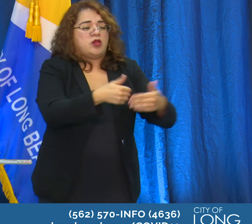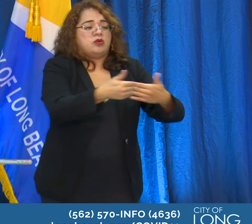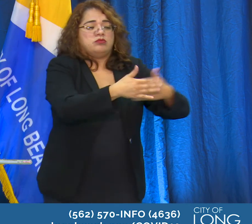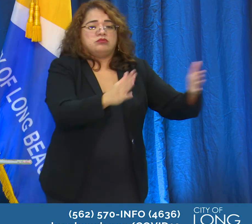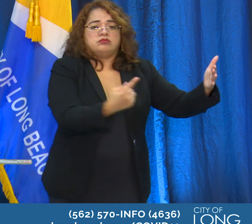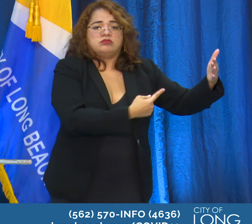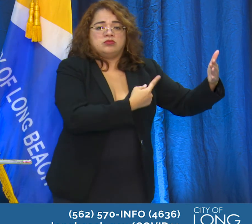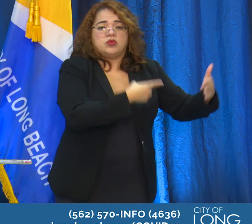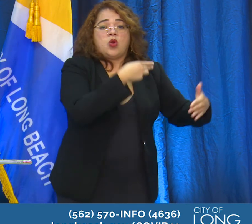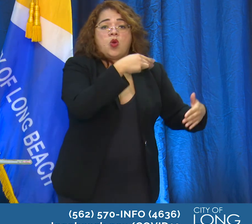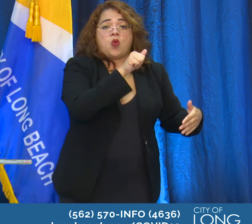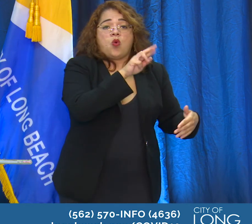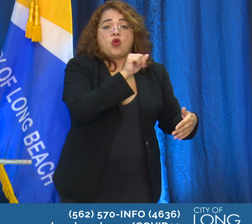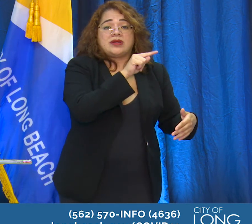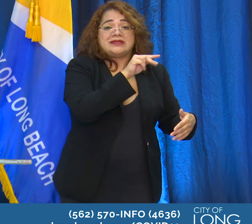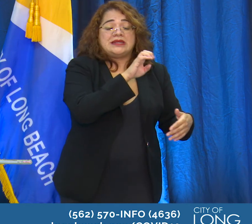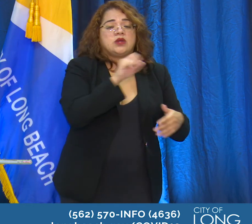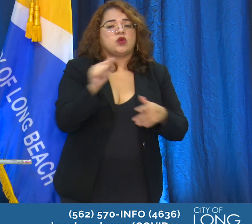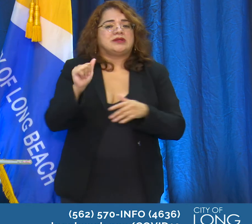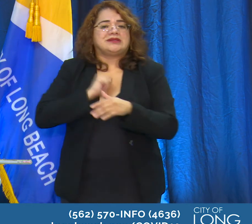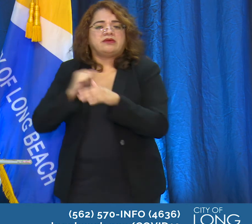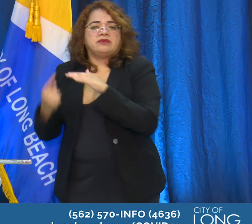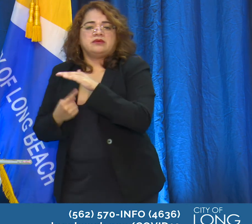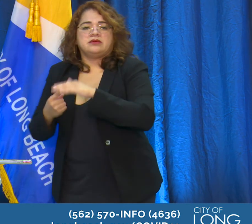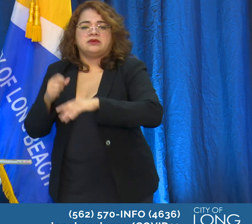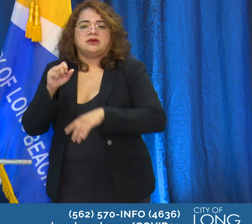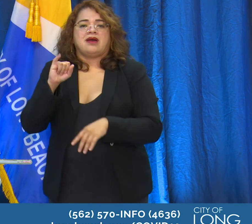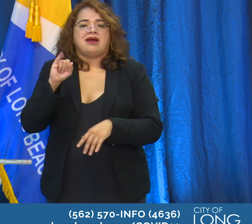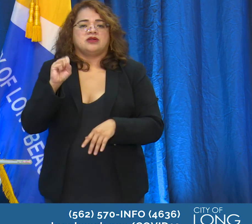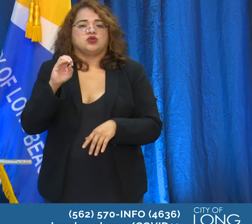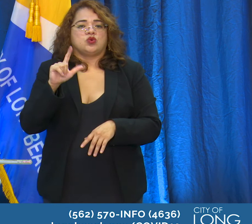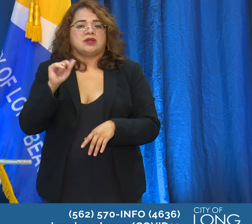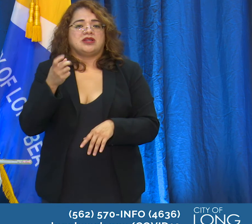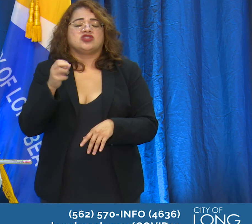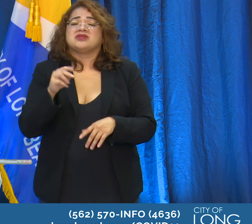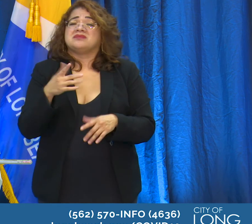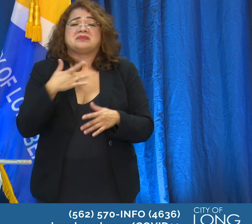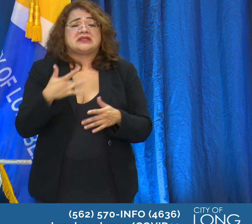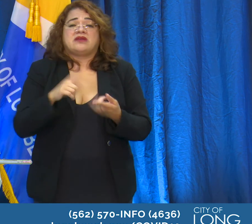Many of those who have positive cases have been exposed with their friends and their families,